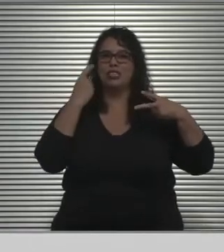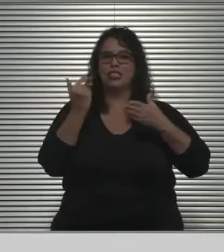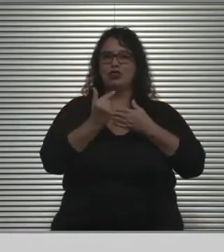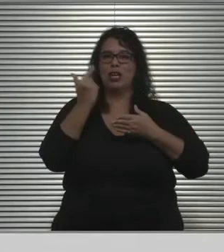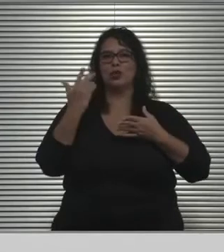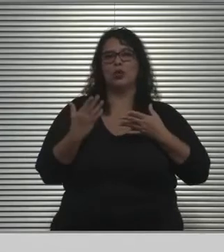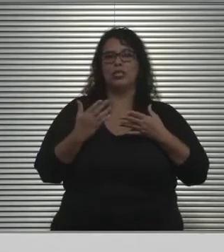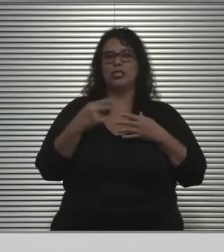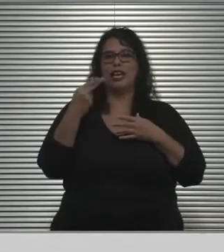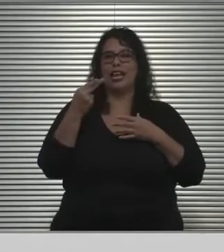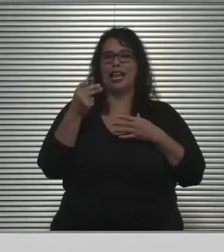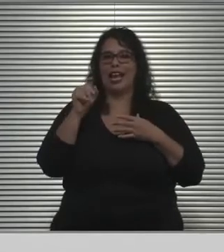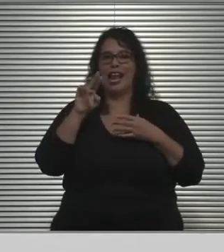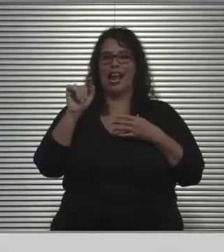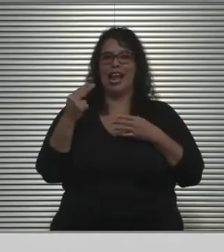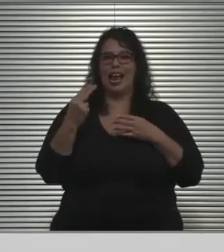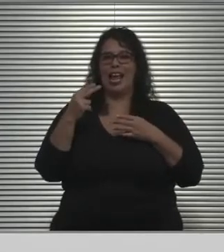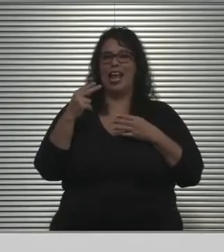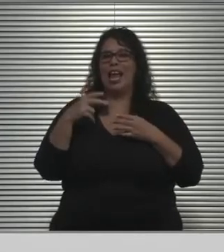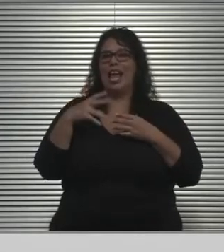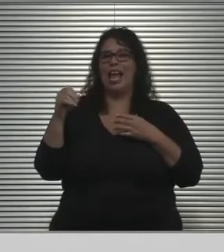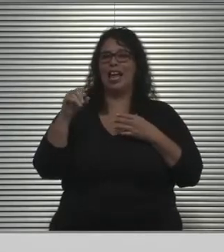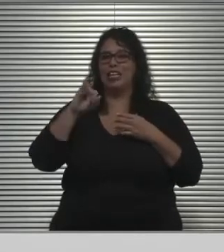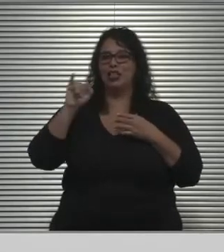Hannah Torres and Jayden Cantrell